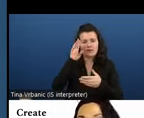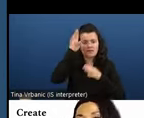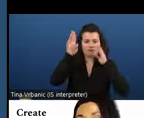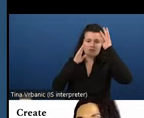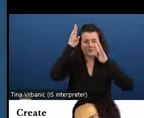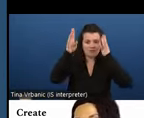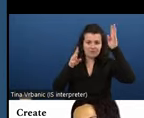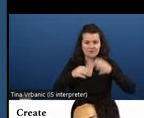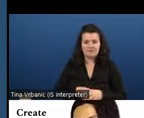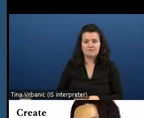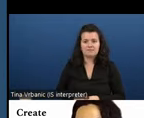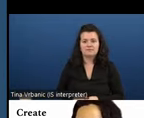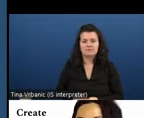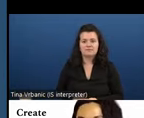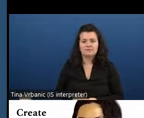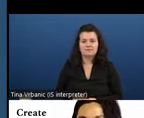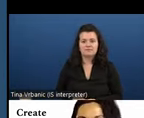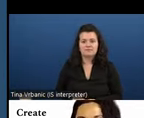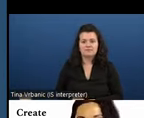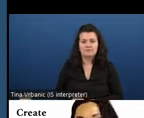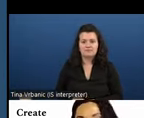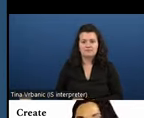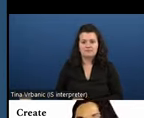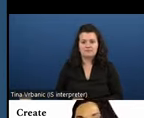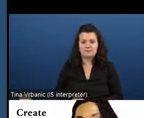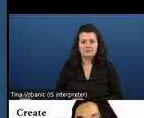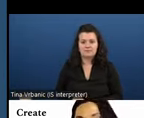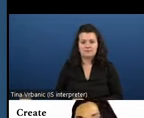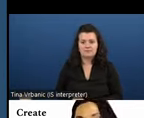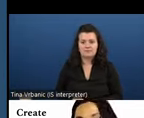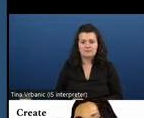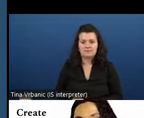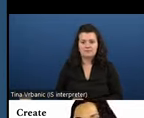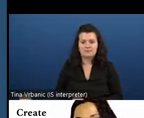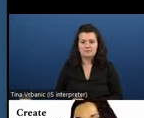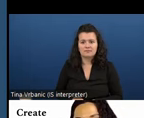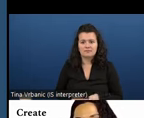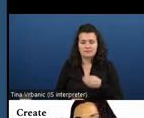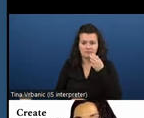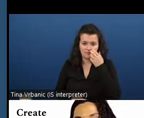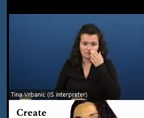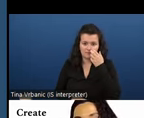that we absolutely pride ourselves on at L'Oreal, but going into, you know, speaking more toward